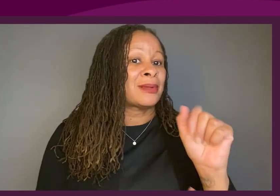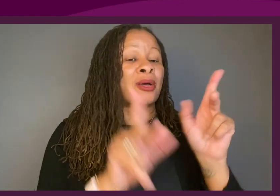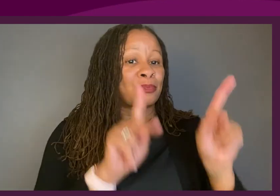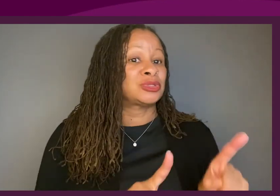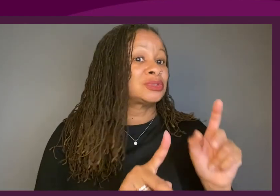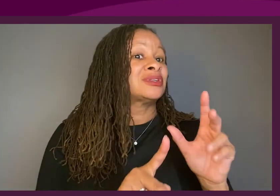community.